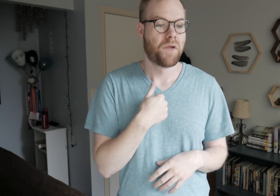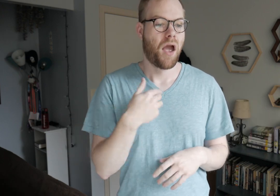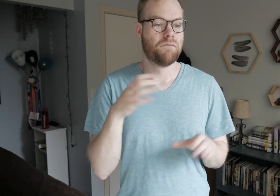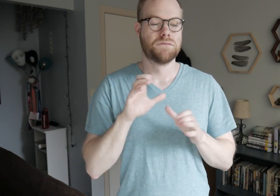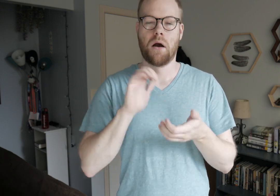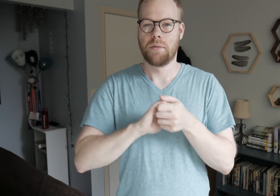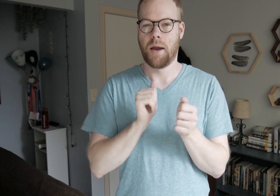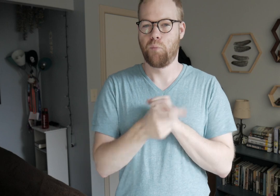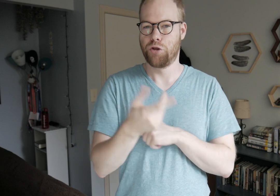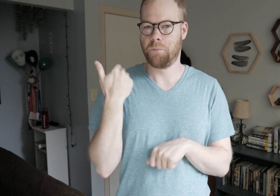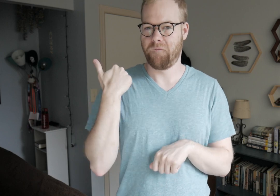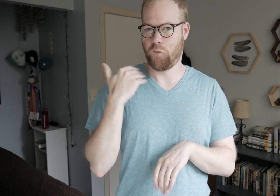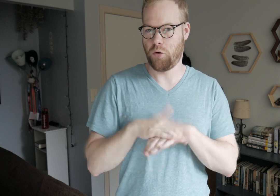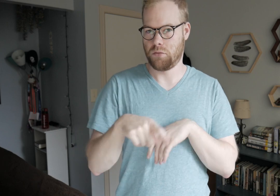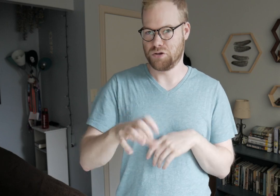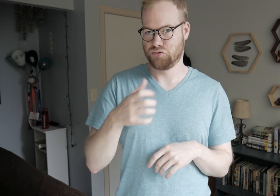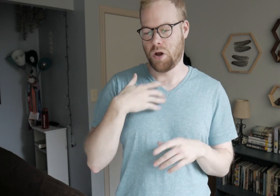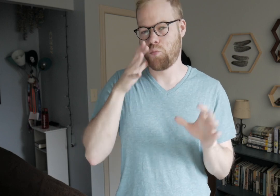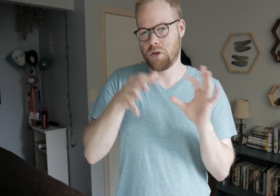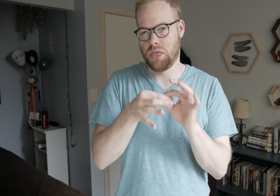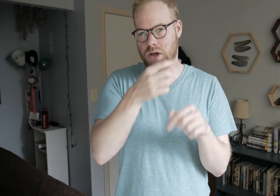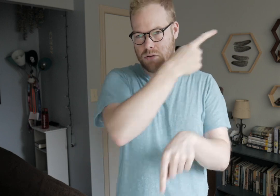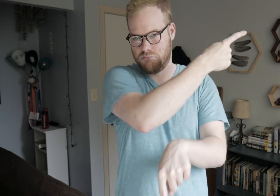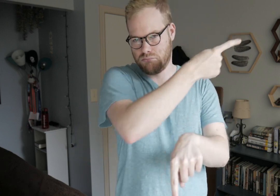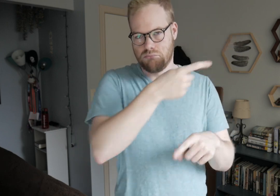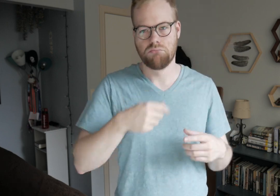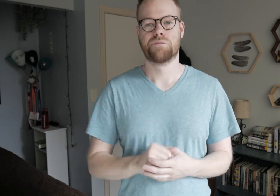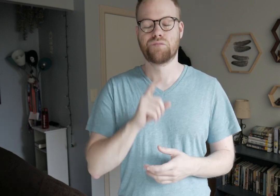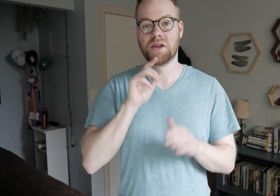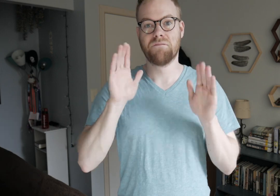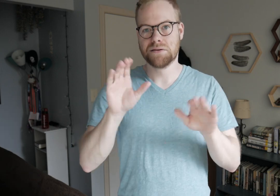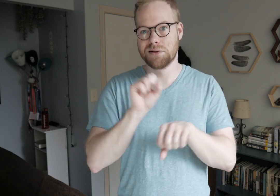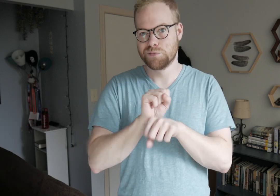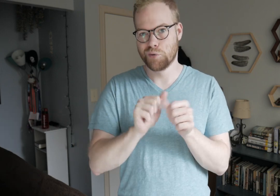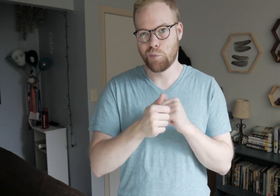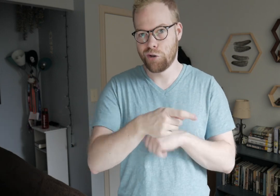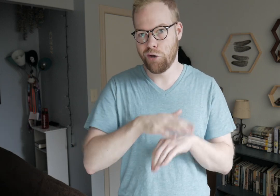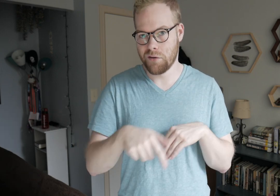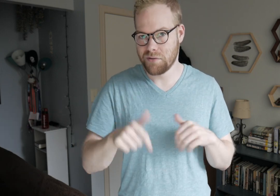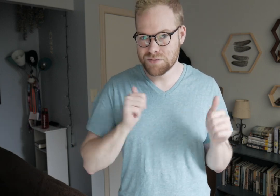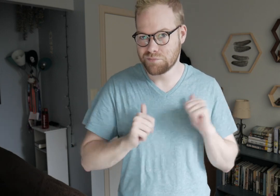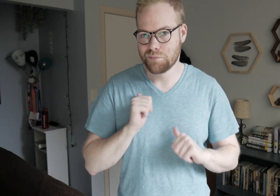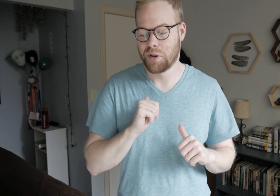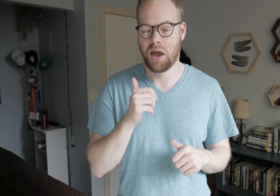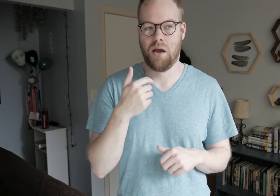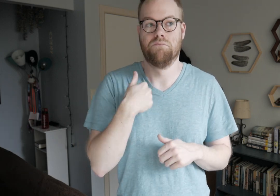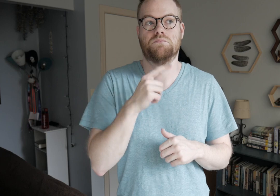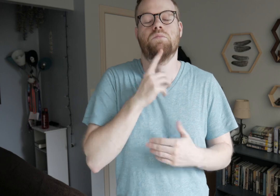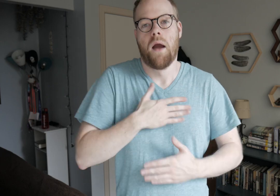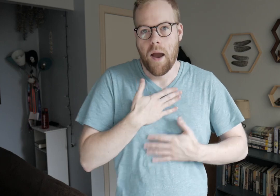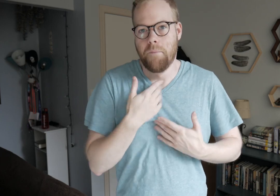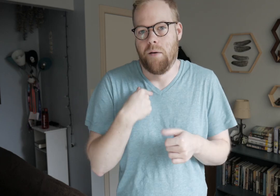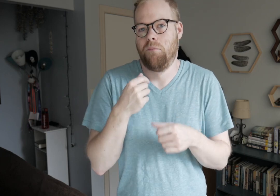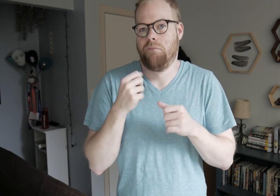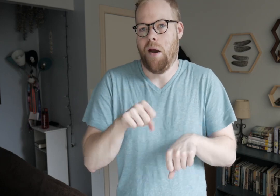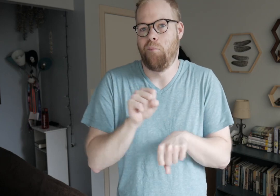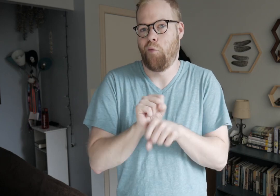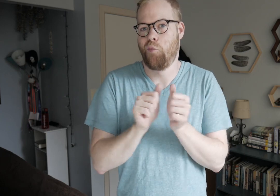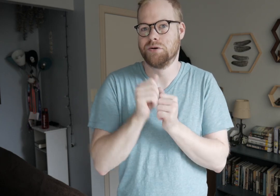I’ve done a collab with her before on this channel, I’ll link it in places. It was really fantastic working with her on this play, and I’m so happy I was able to work with